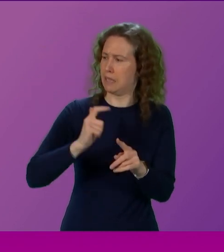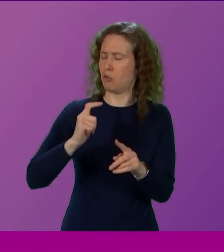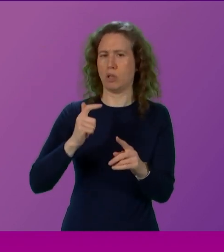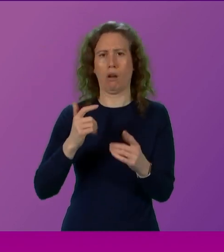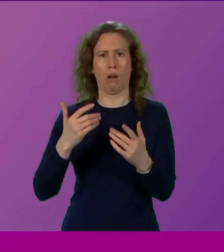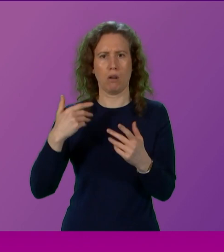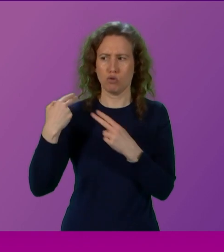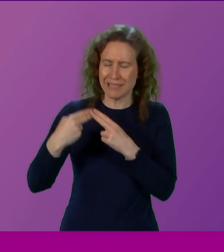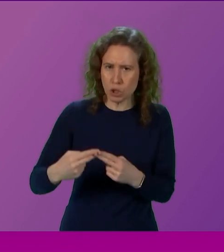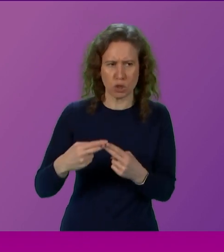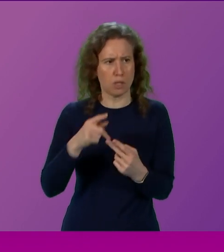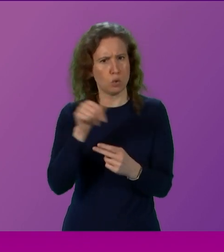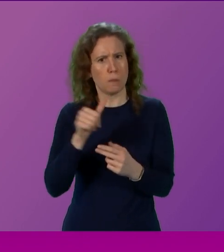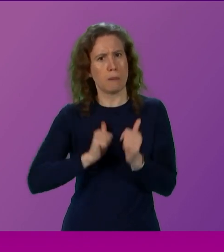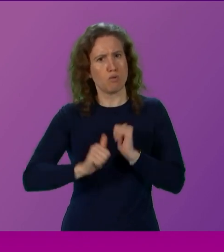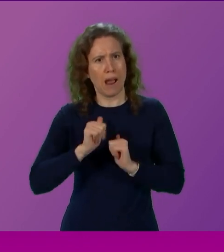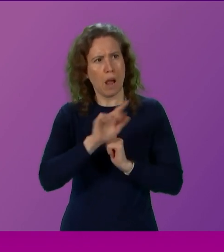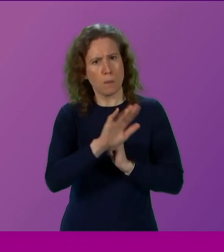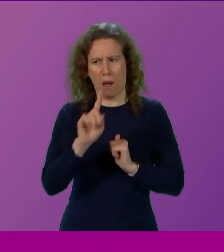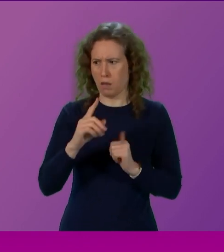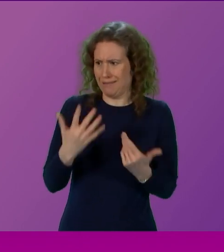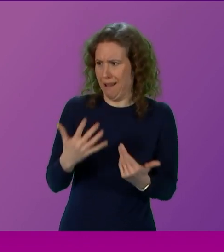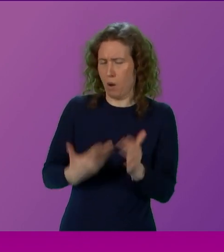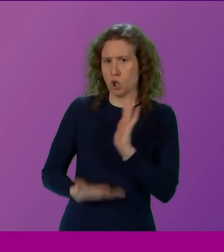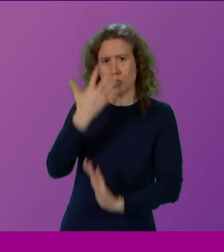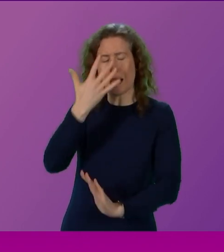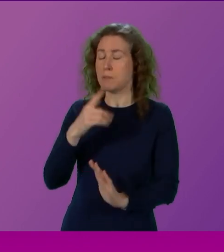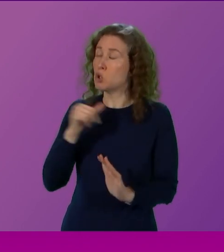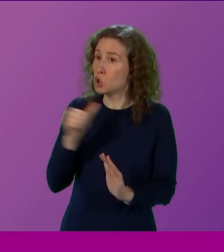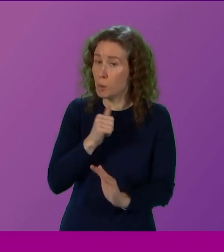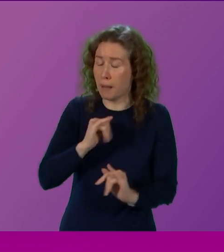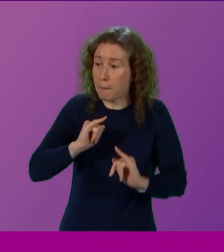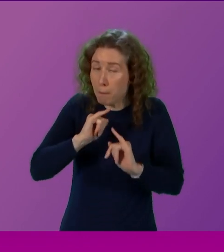All of us, without exception, should be appalled that the Home Secretary has introduced such